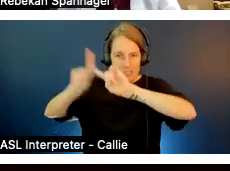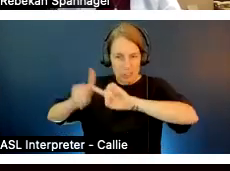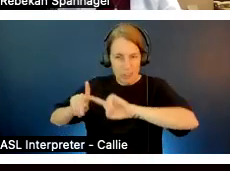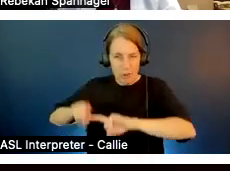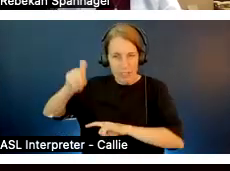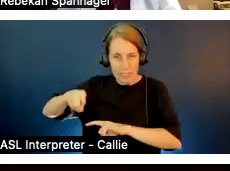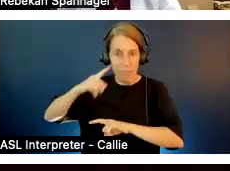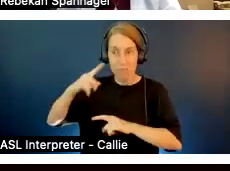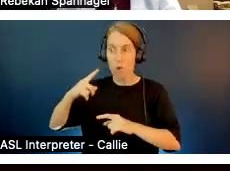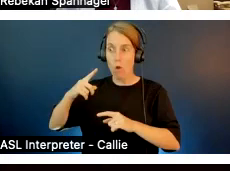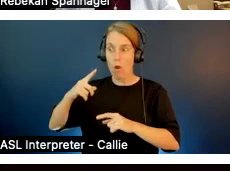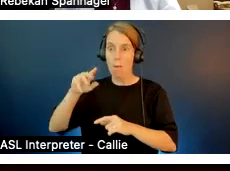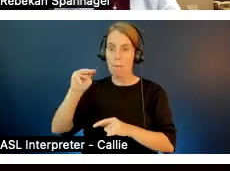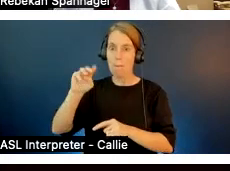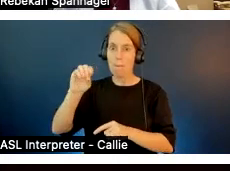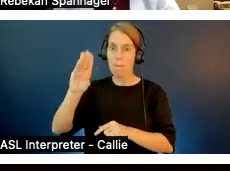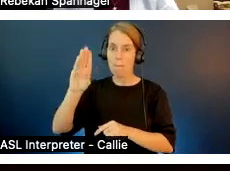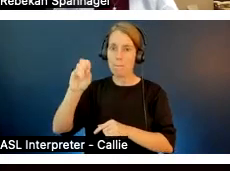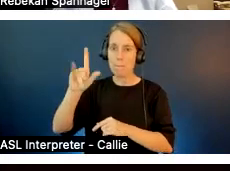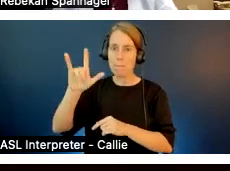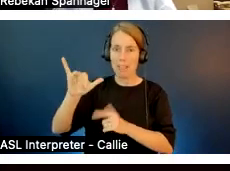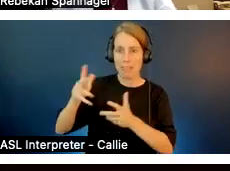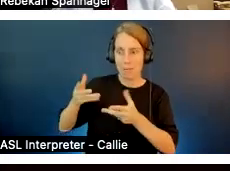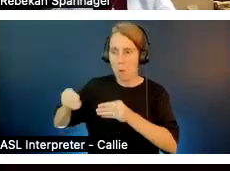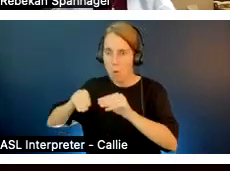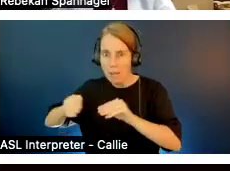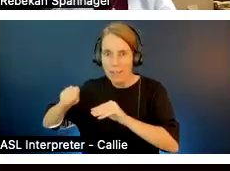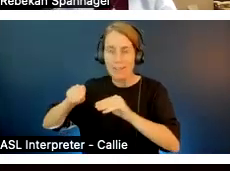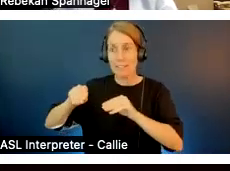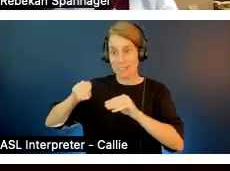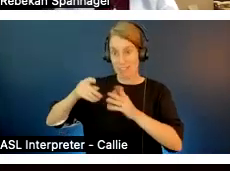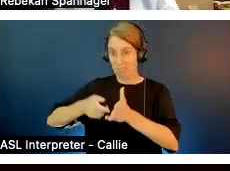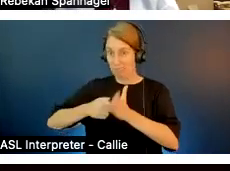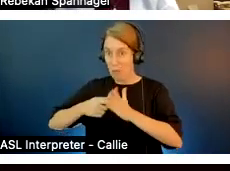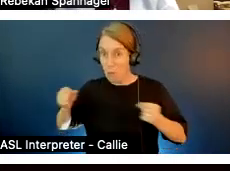that wheelchair or do i just need a cane and is that something that i might be able to get through